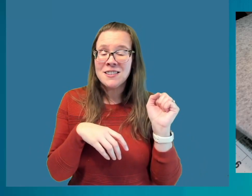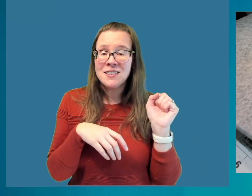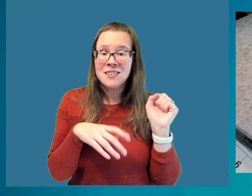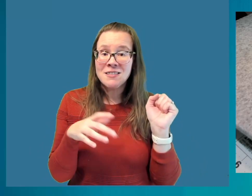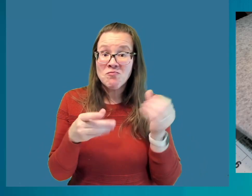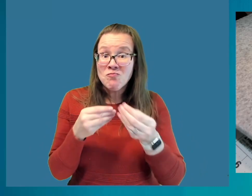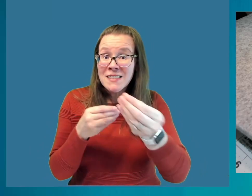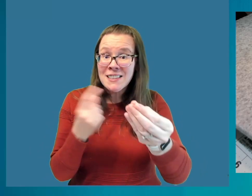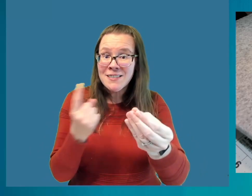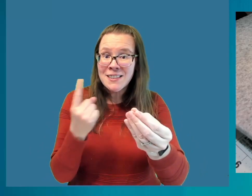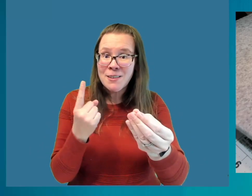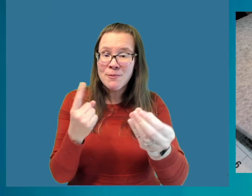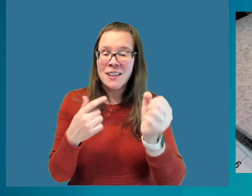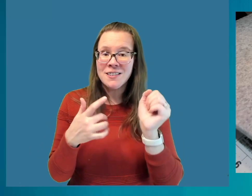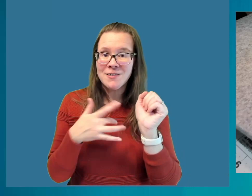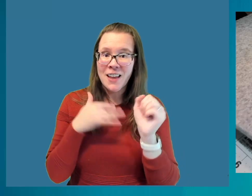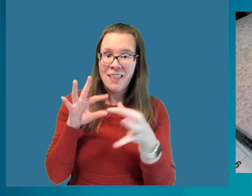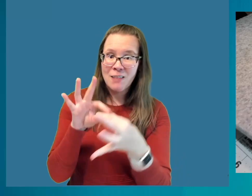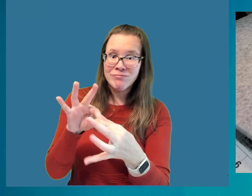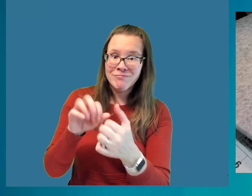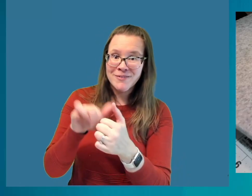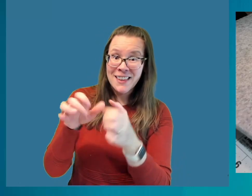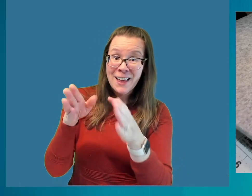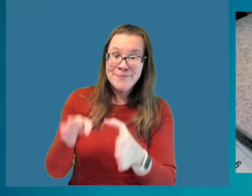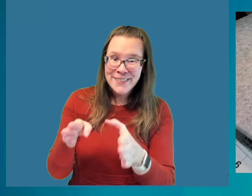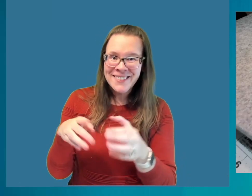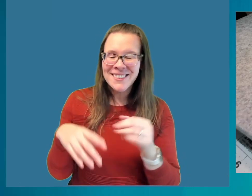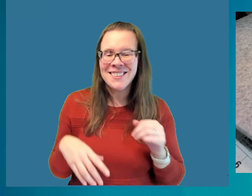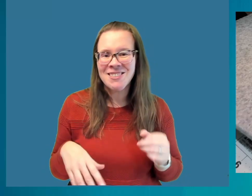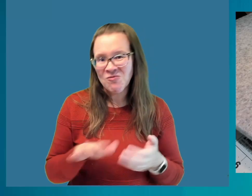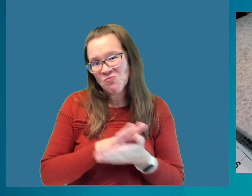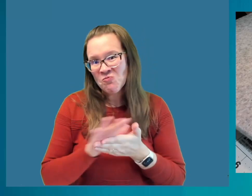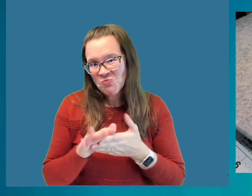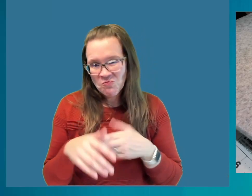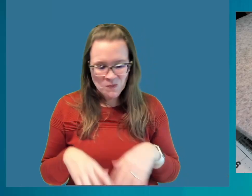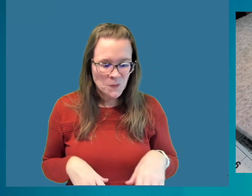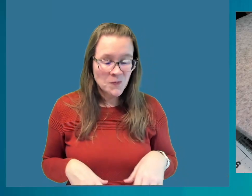They're an easy project to finish quickly. And then when you give them, or make them with a